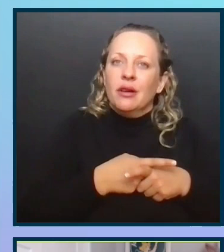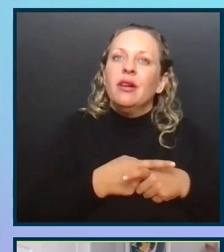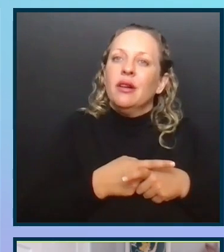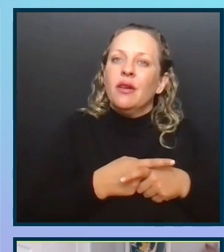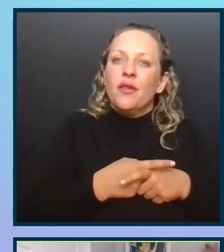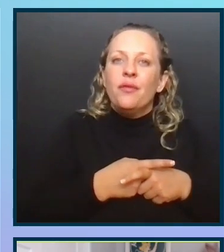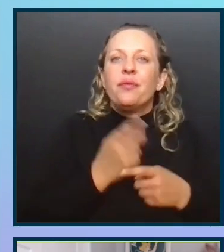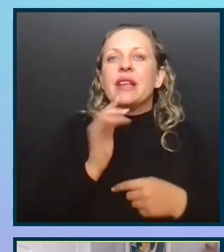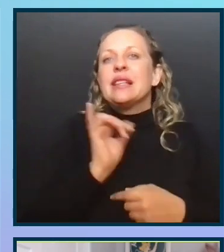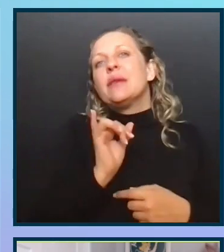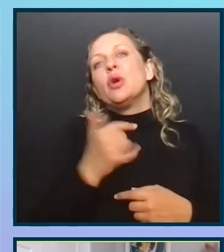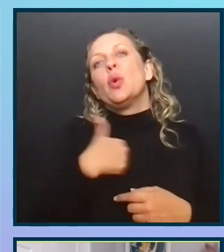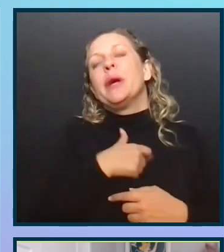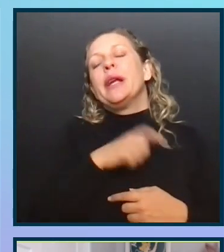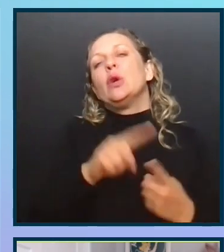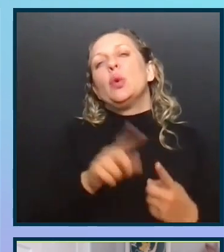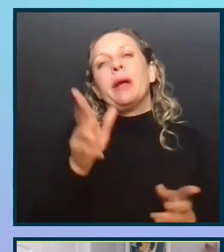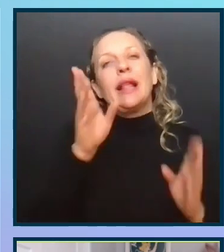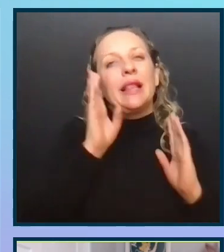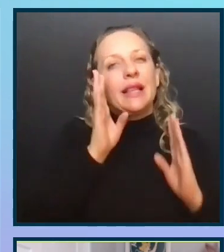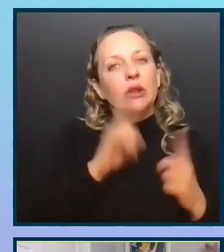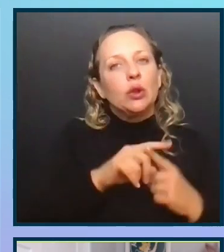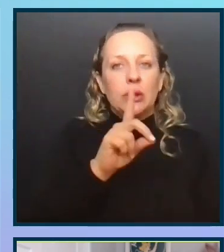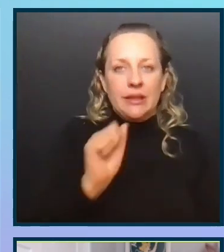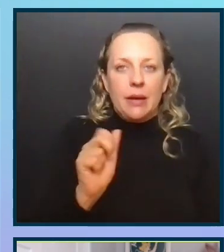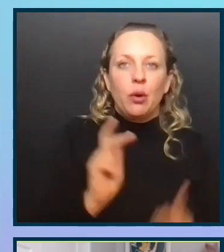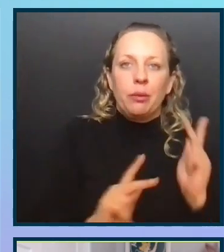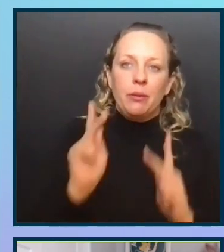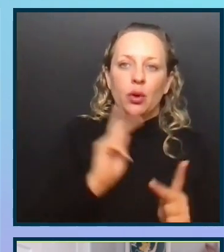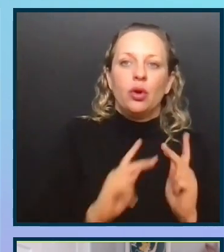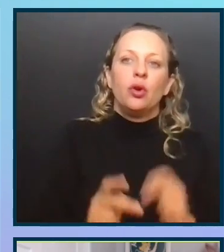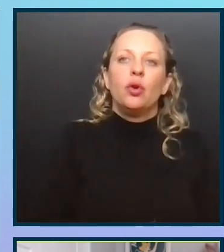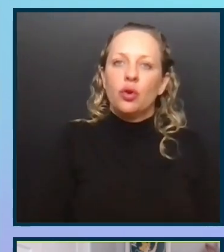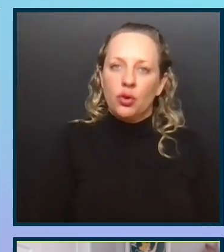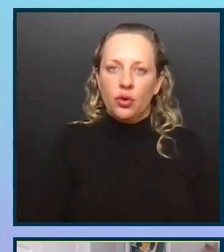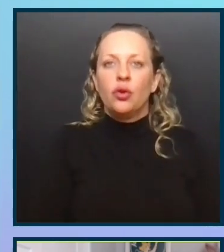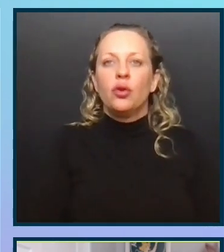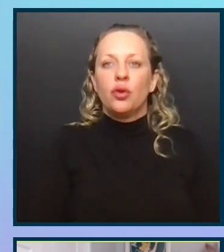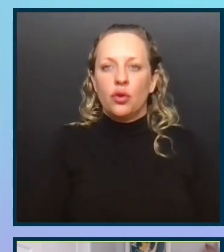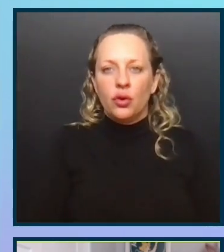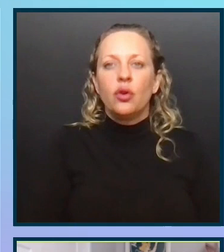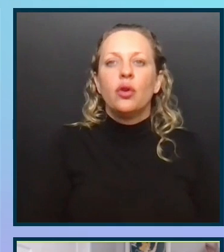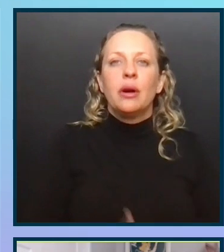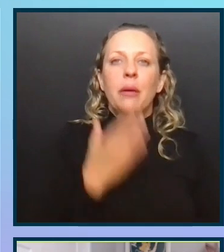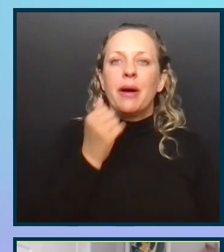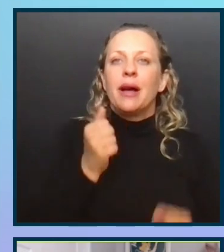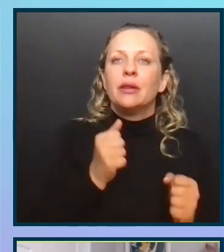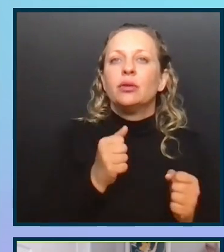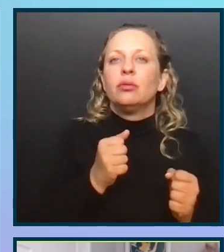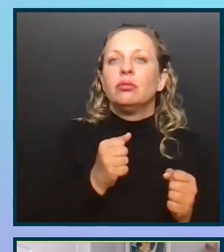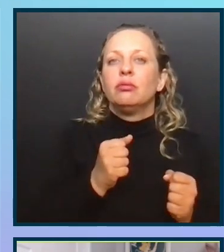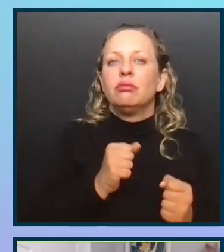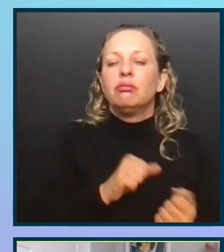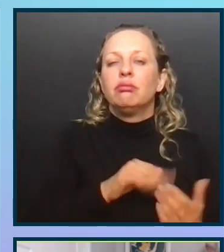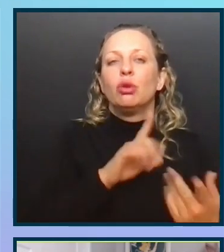Well, similarly, we need to be listening to disabled people. The best way to learn about accessibility